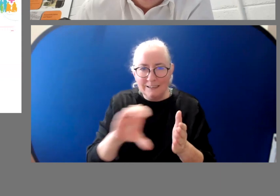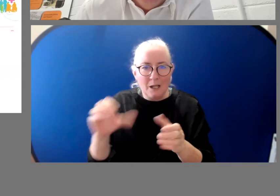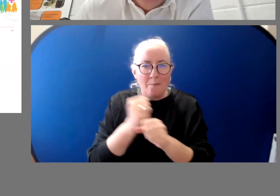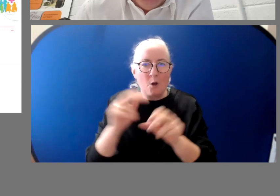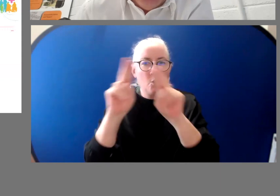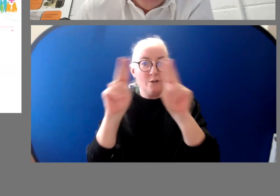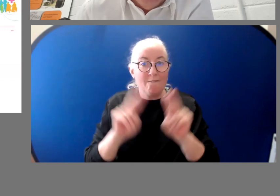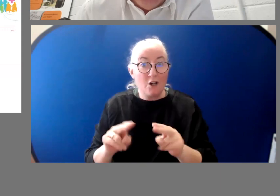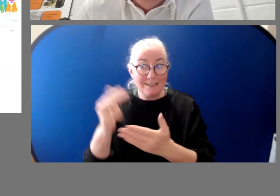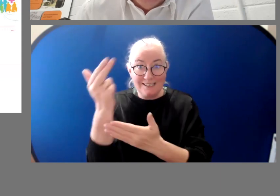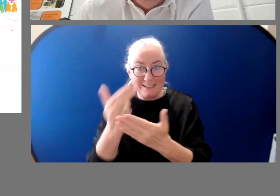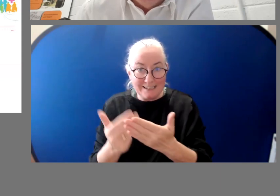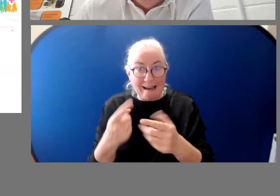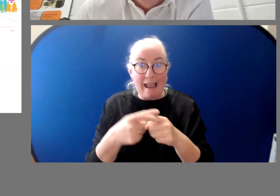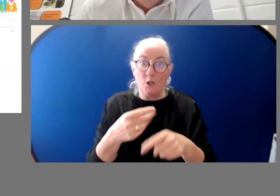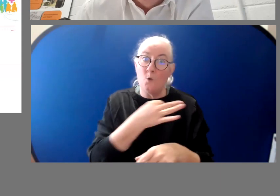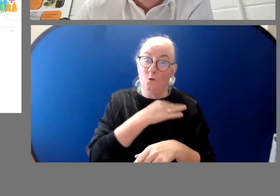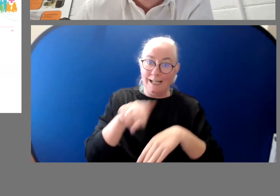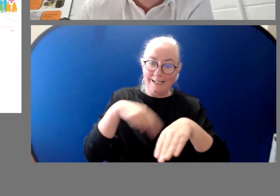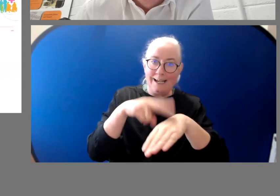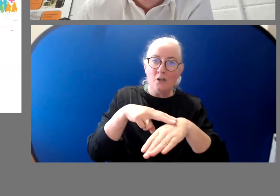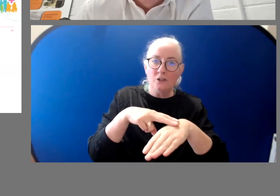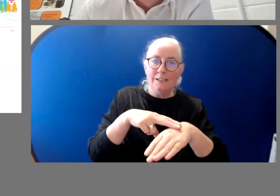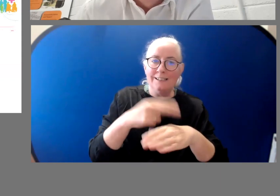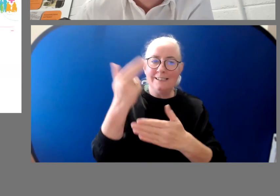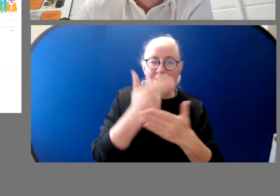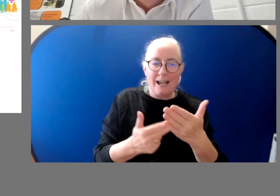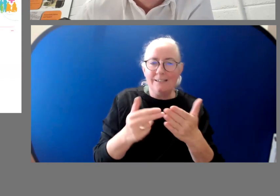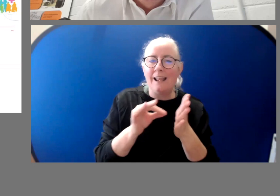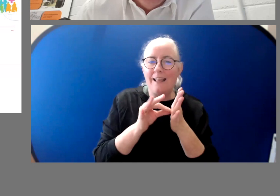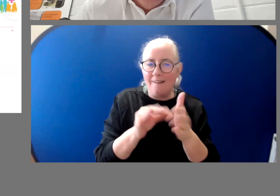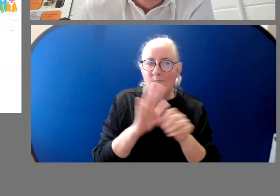have some really good National guidelines around Universal Design guidelines for homes in Ireland